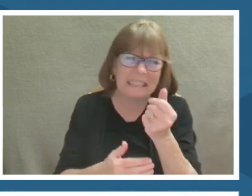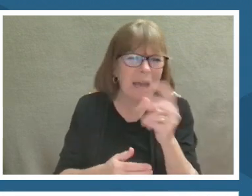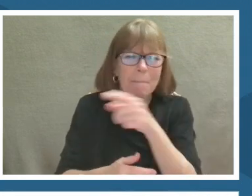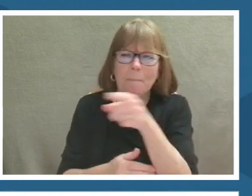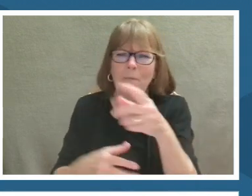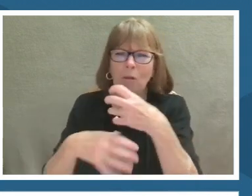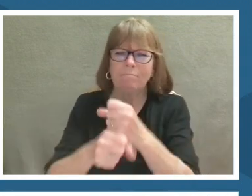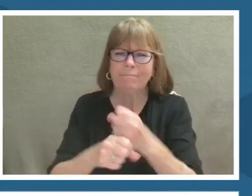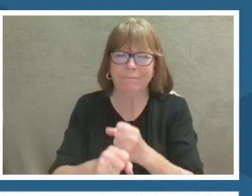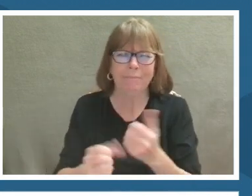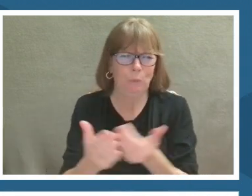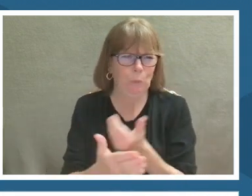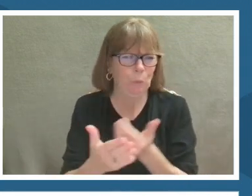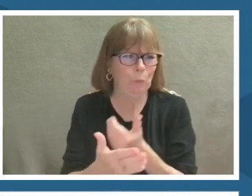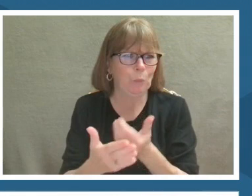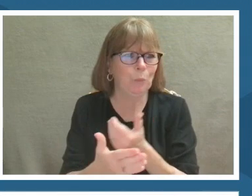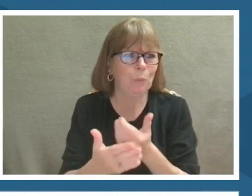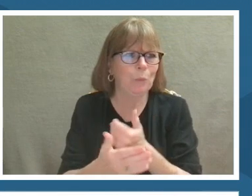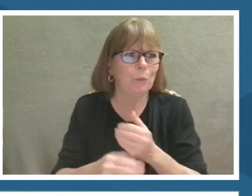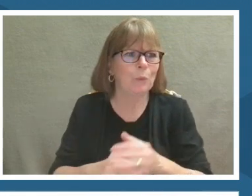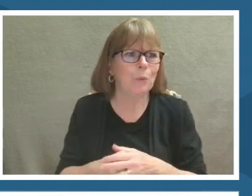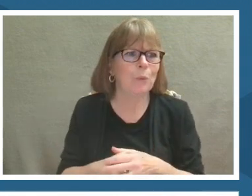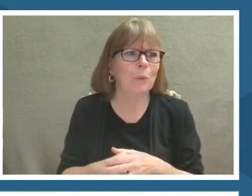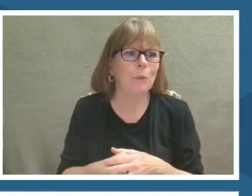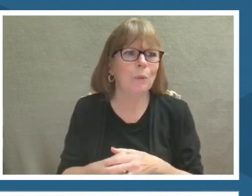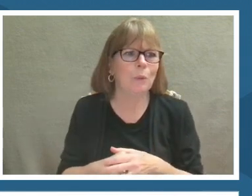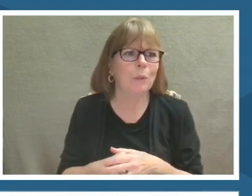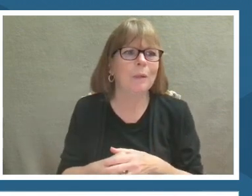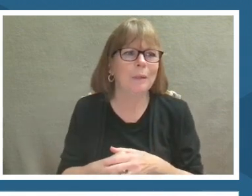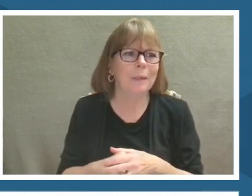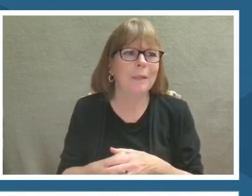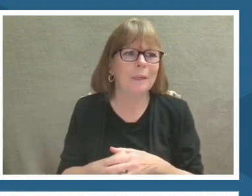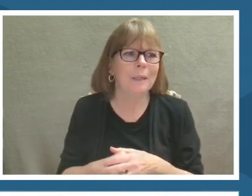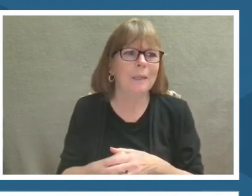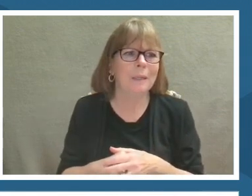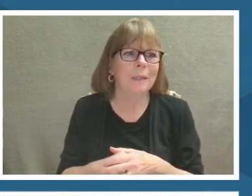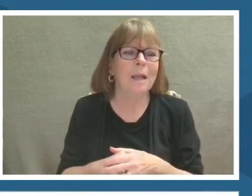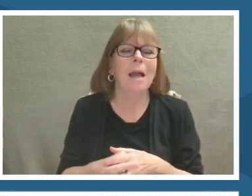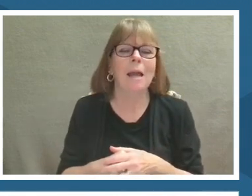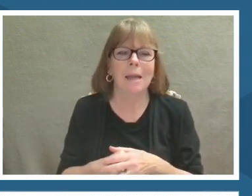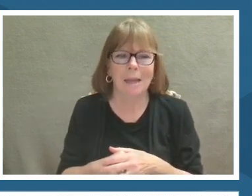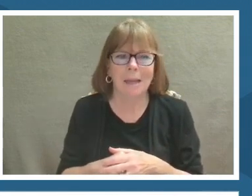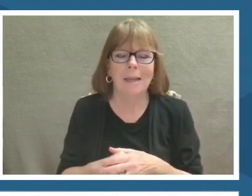appreciate your your consideration and